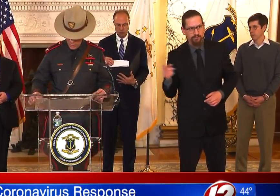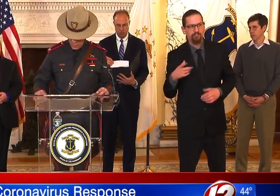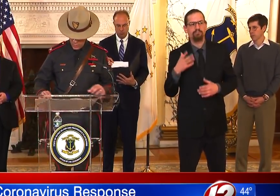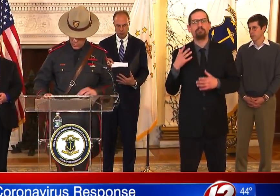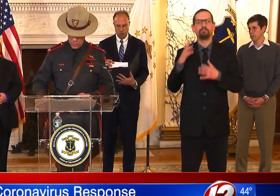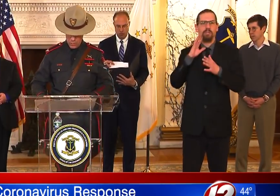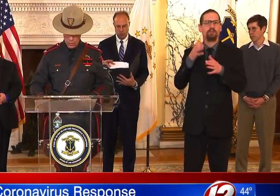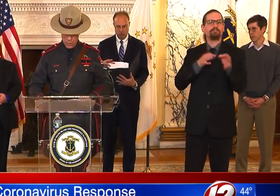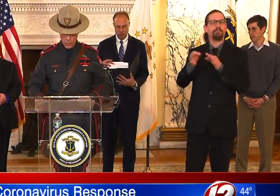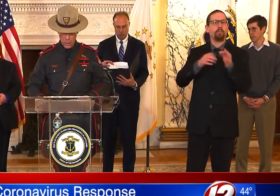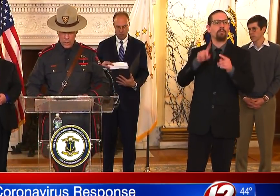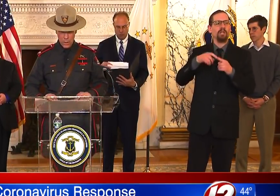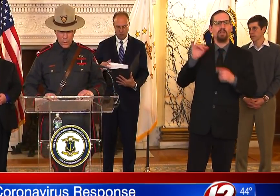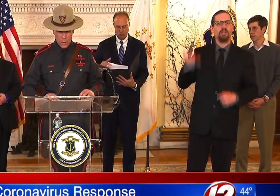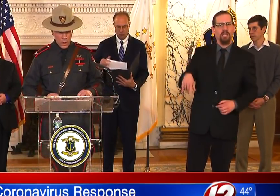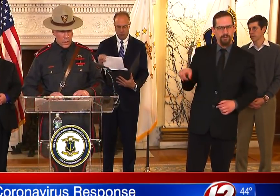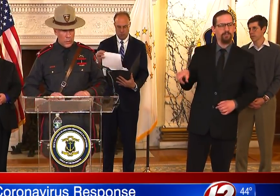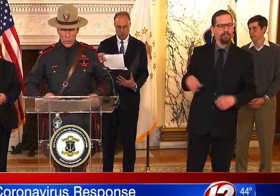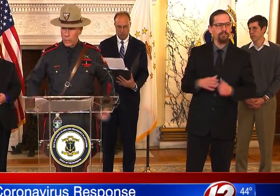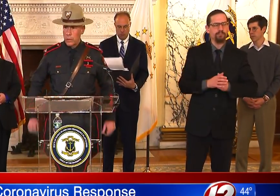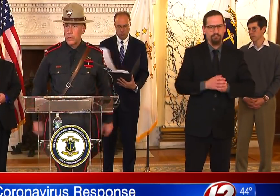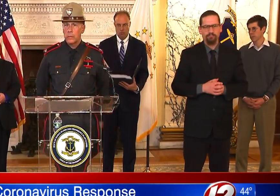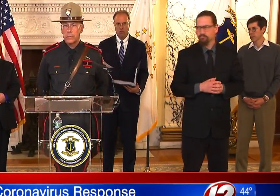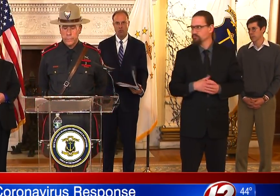WOULD LIKE TO GIVE HIM A CHANCE.